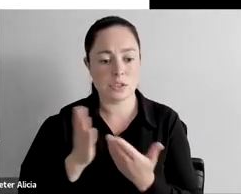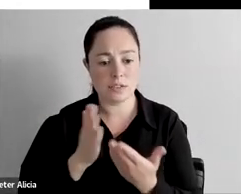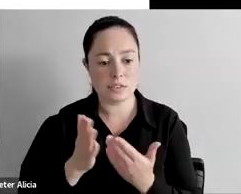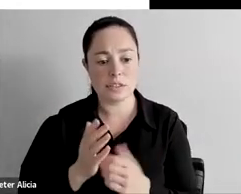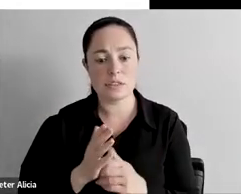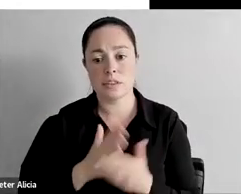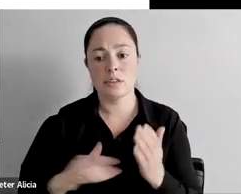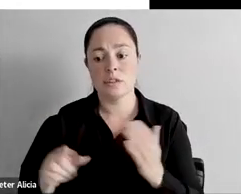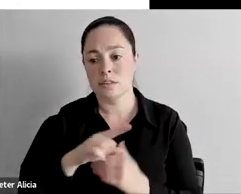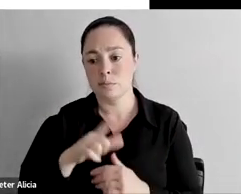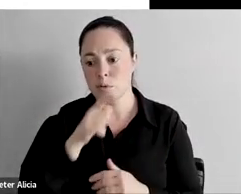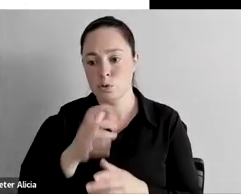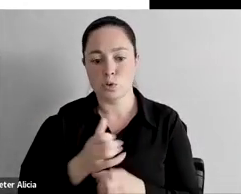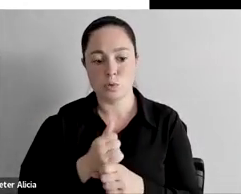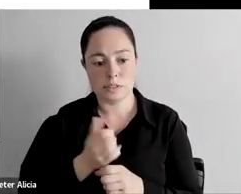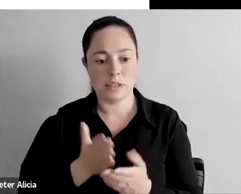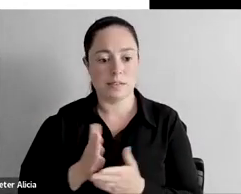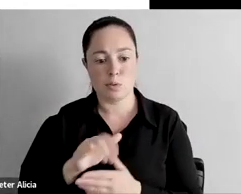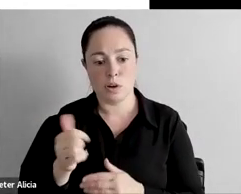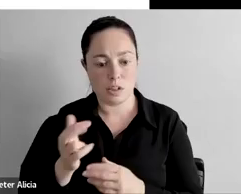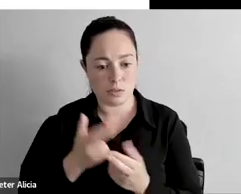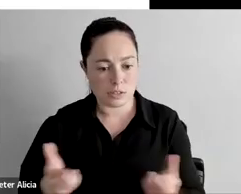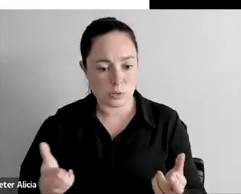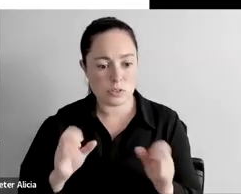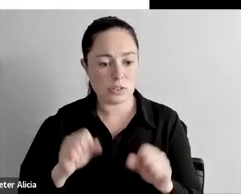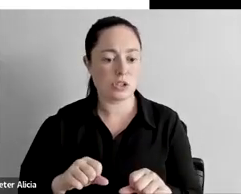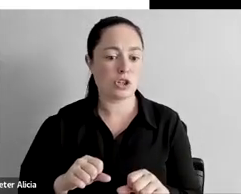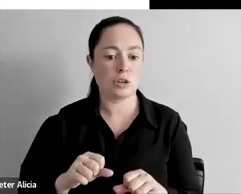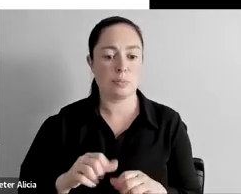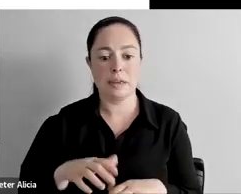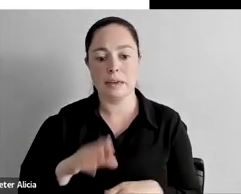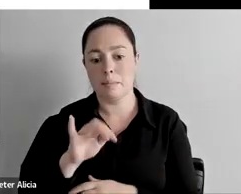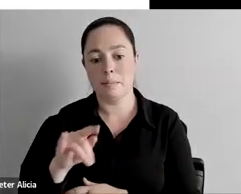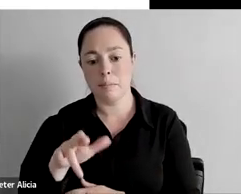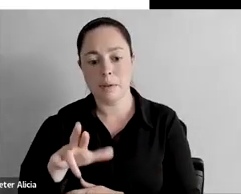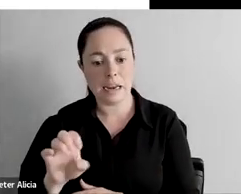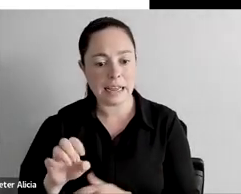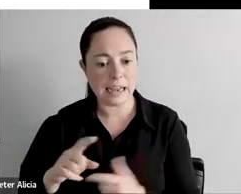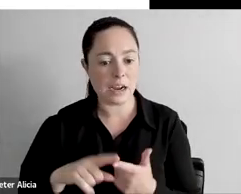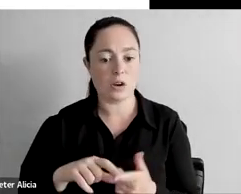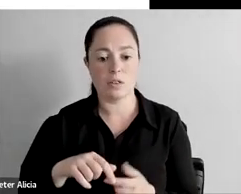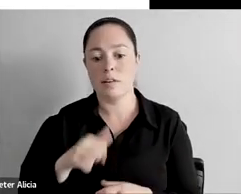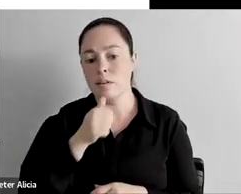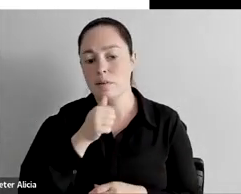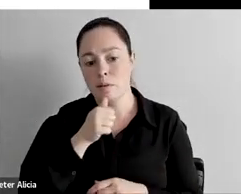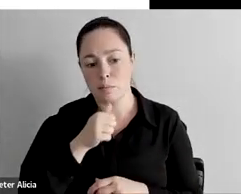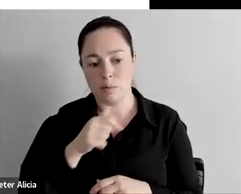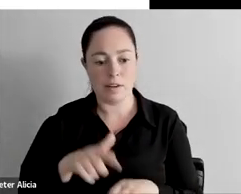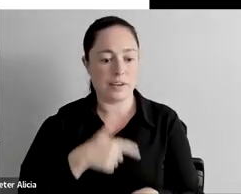for example, through Medicare for post-acute care, private long-term care insurance policies.